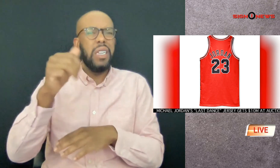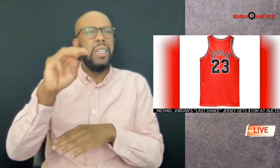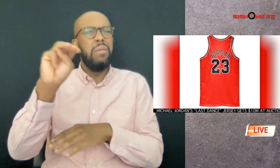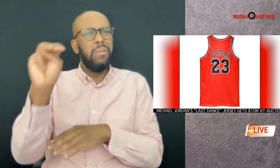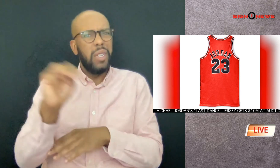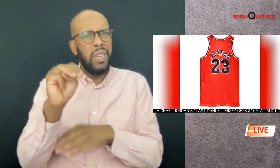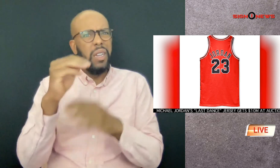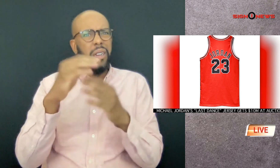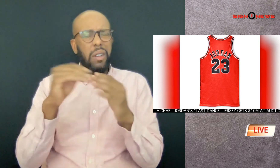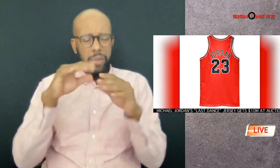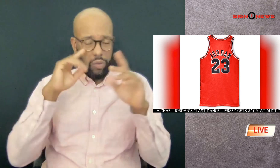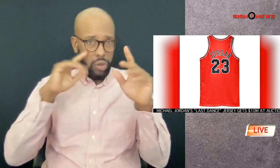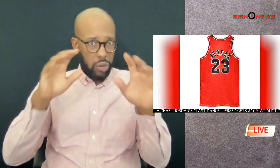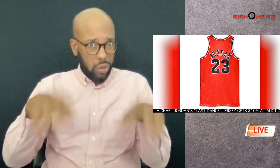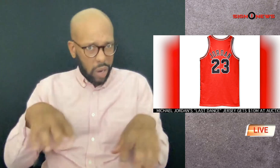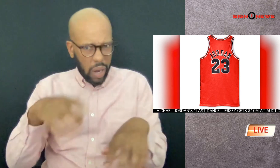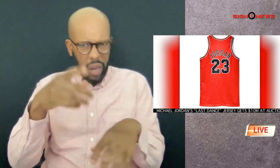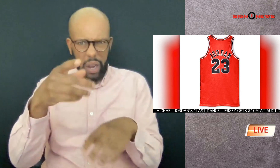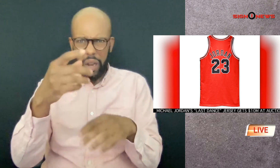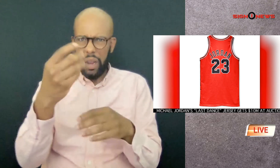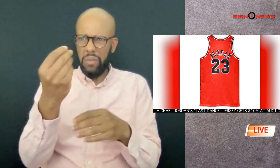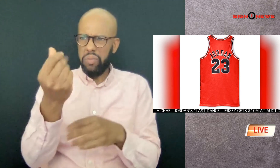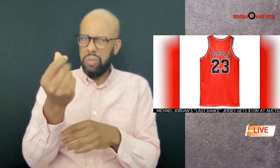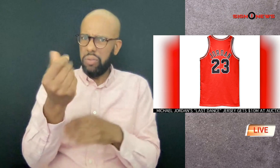everyone was shocked at the final price tag